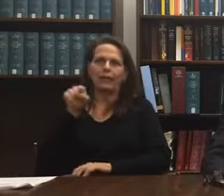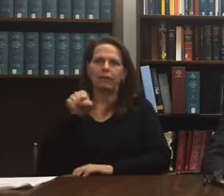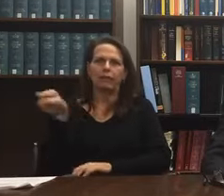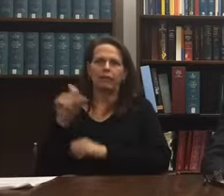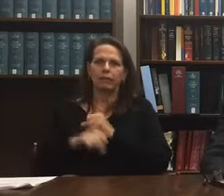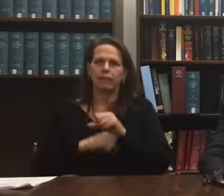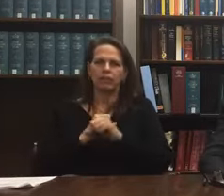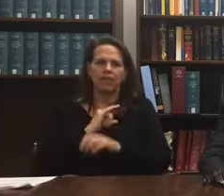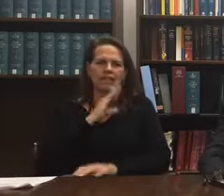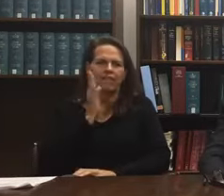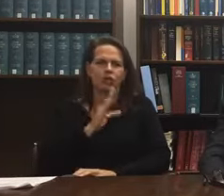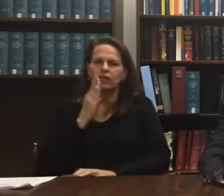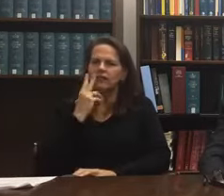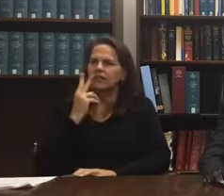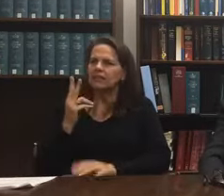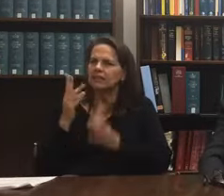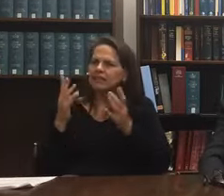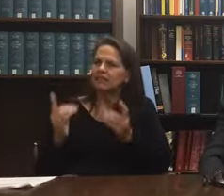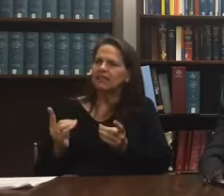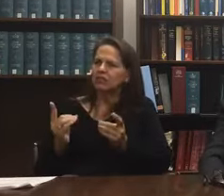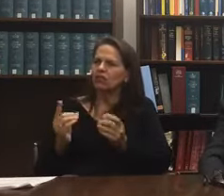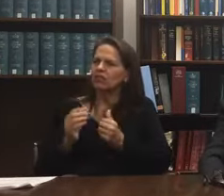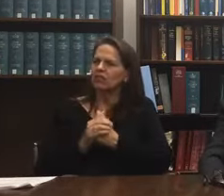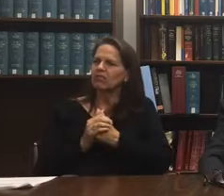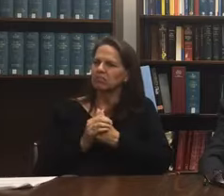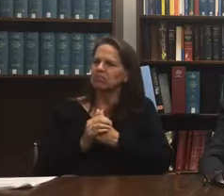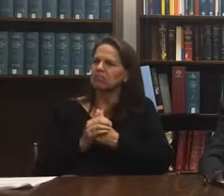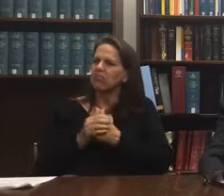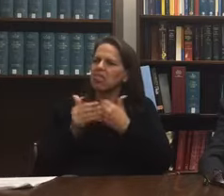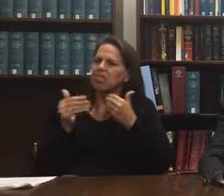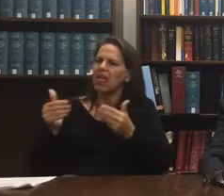decision issued at the hearing they go ahead and take it under advisement they